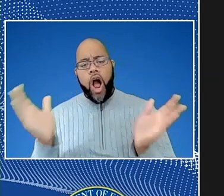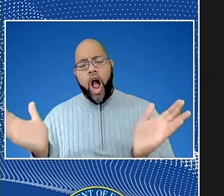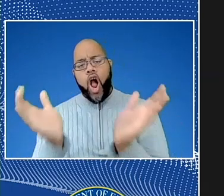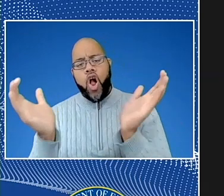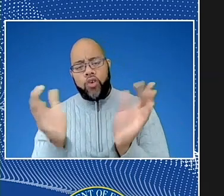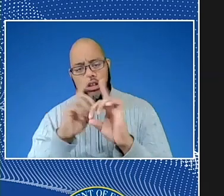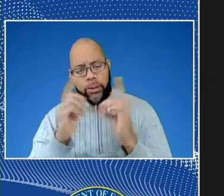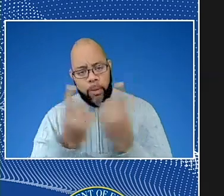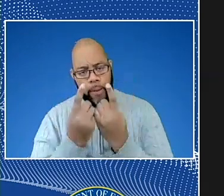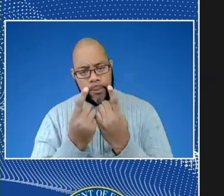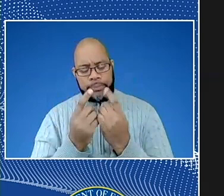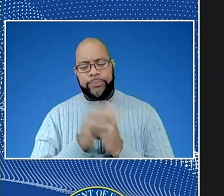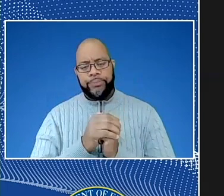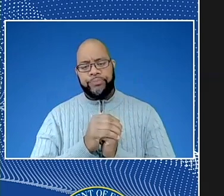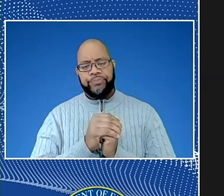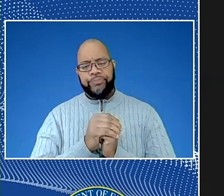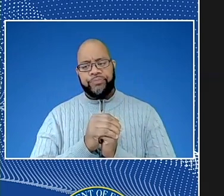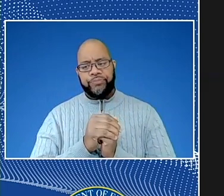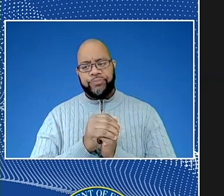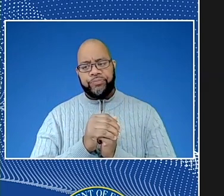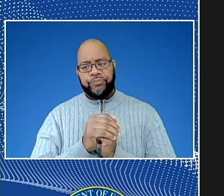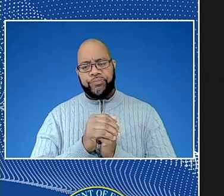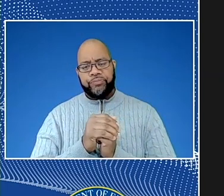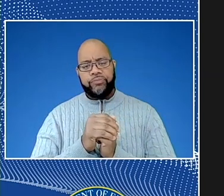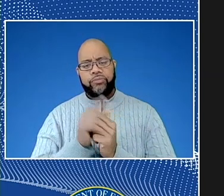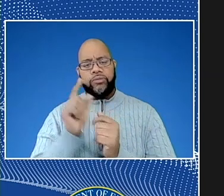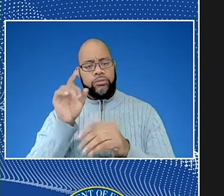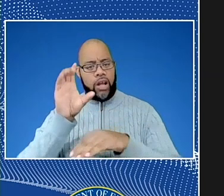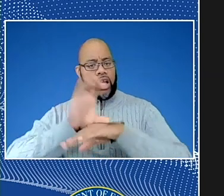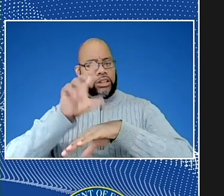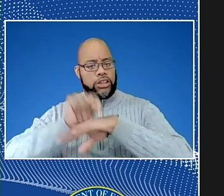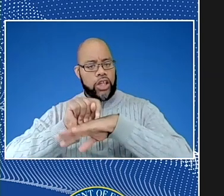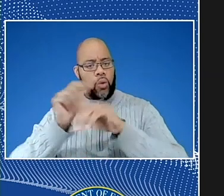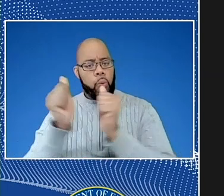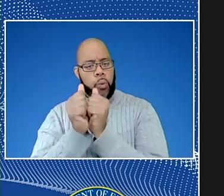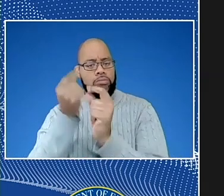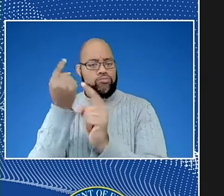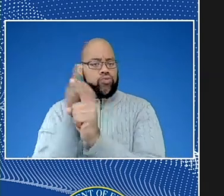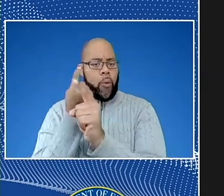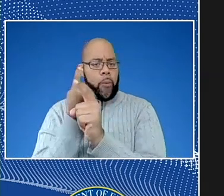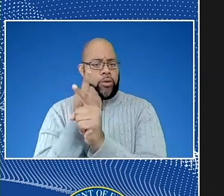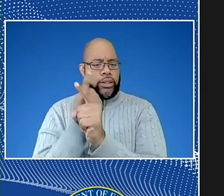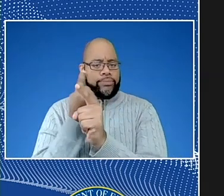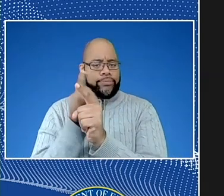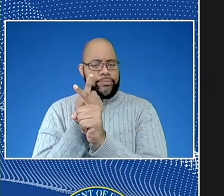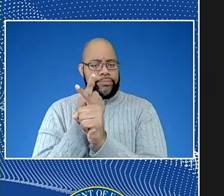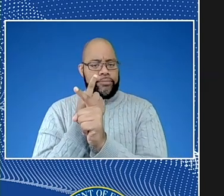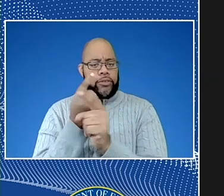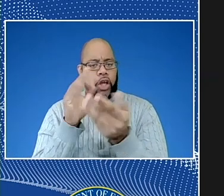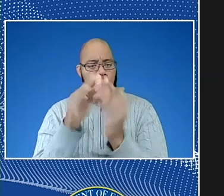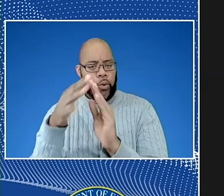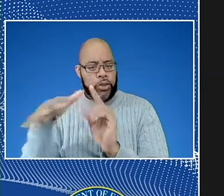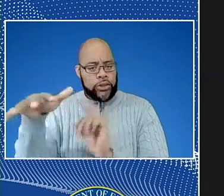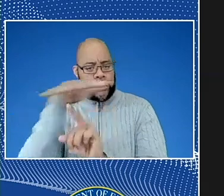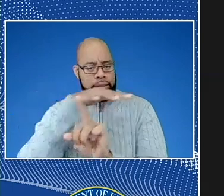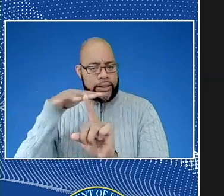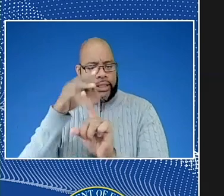to, you know, consult with the appropriate communities and the appropriate actors who